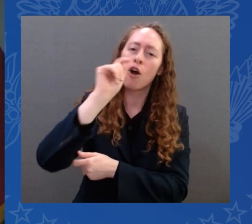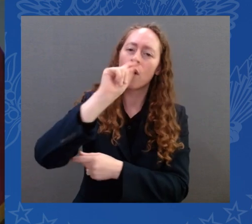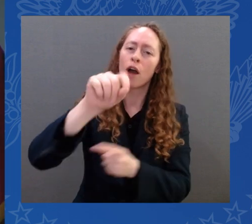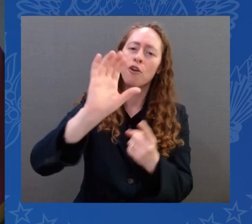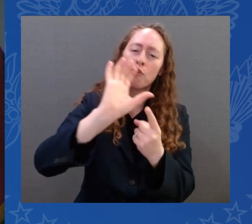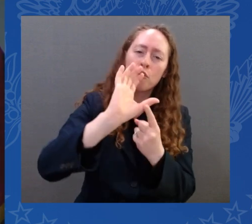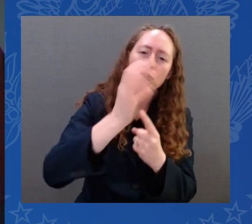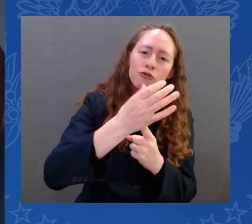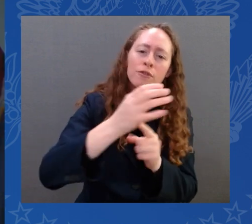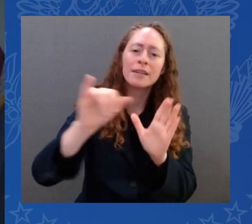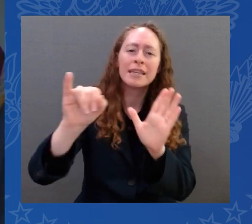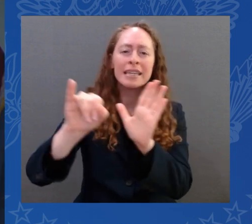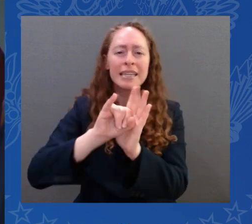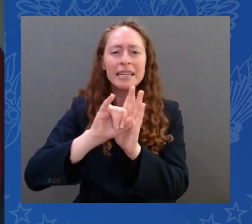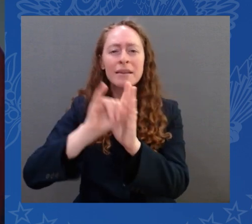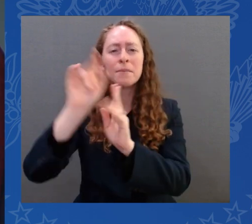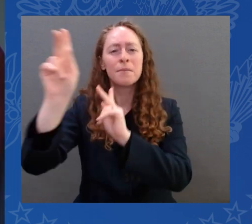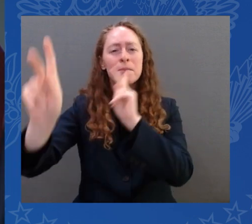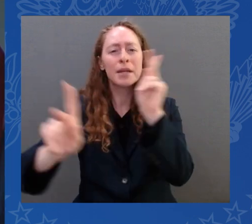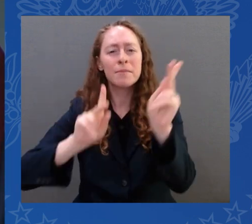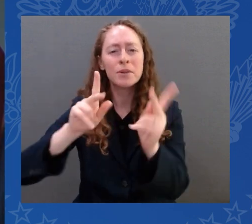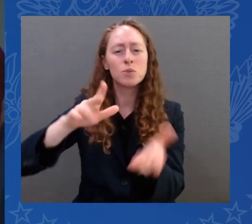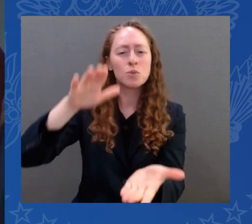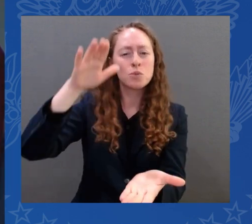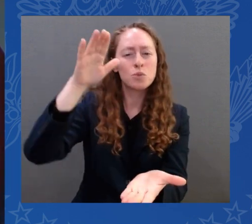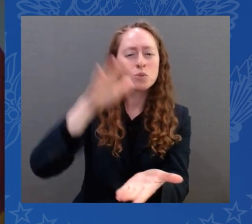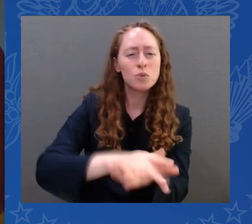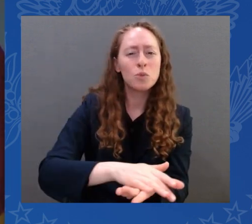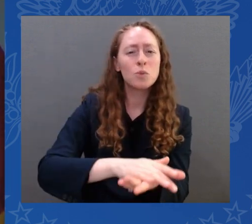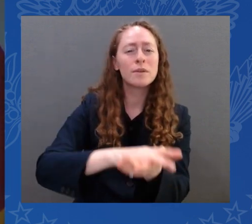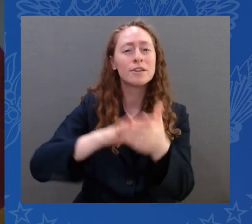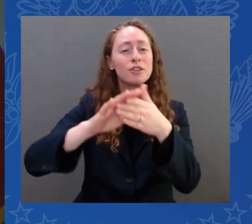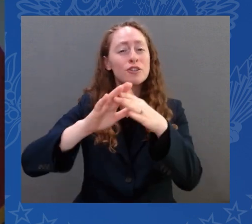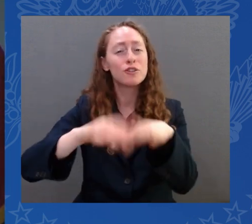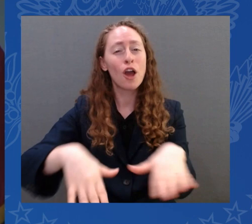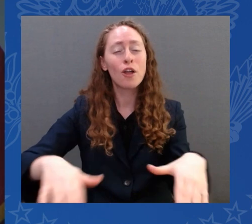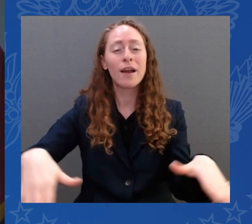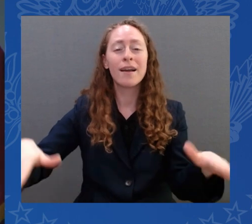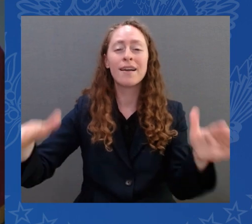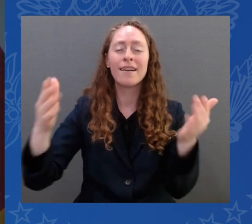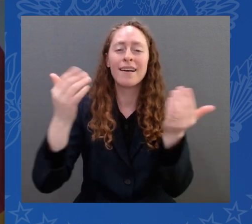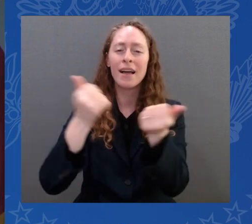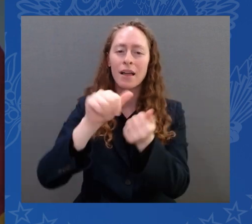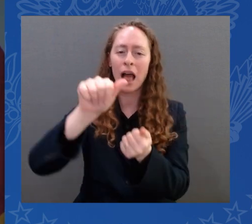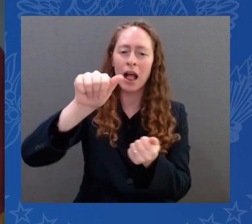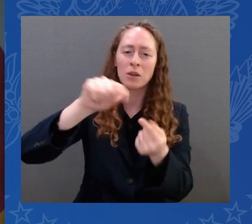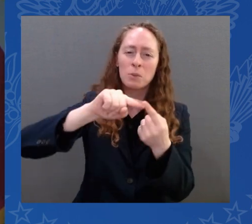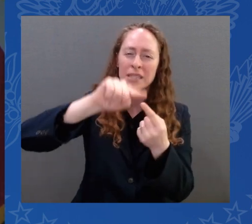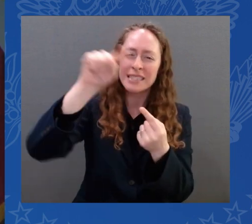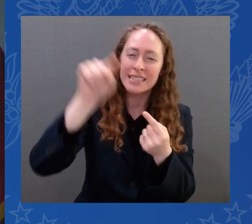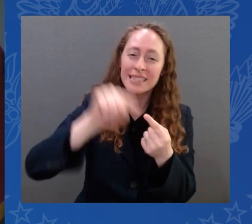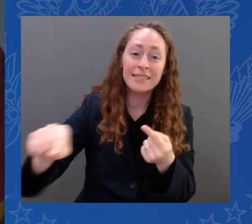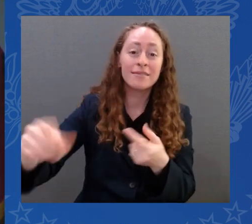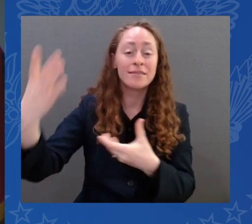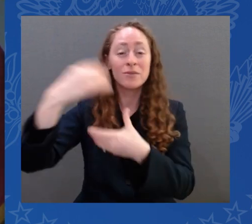museums with no other purpose than to eliminate a culture.